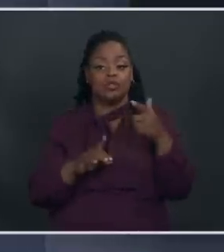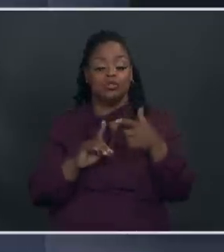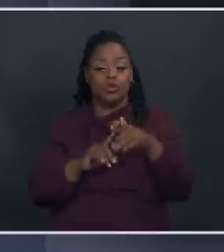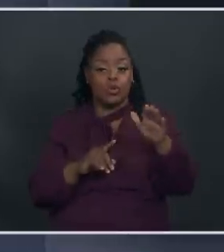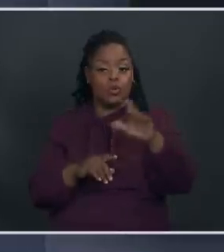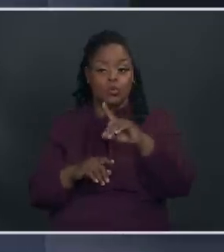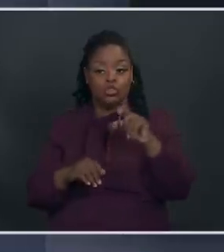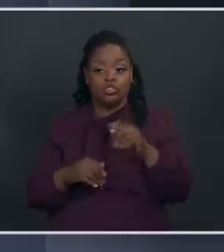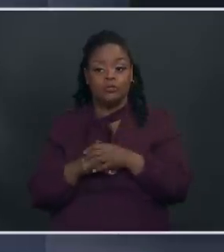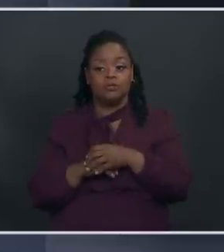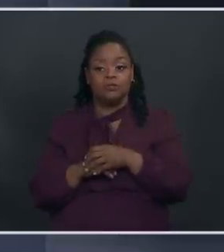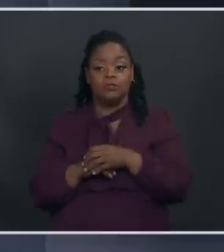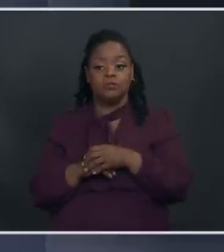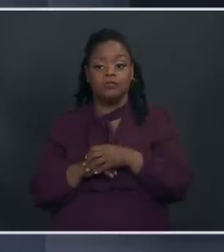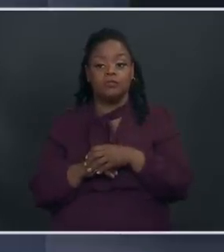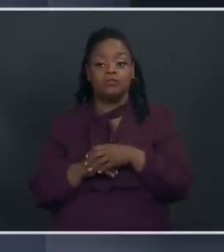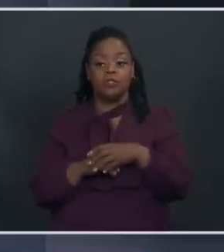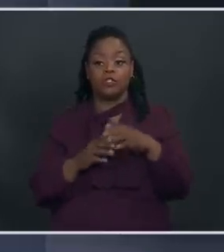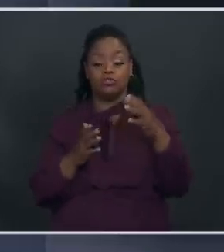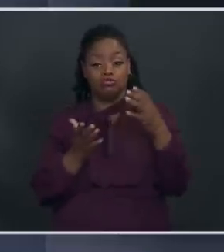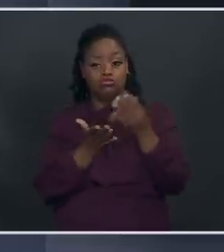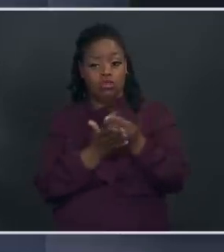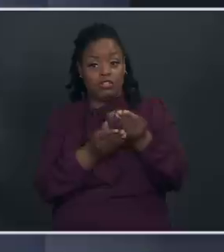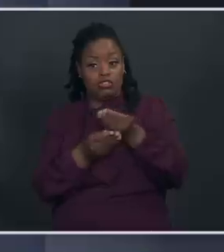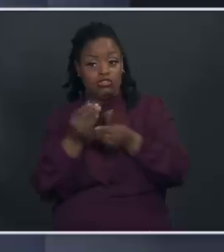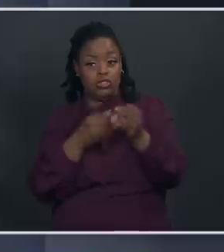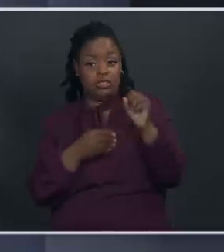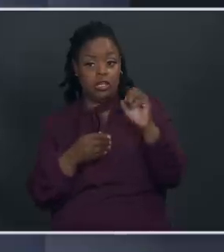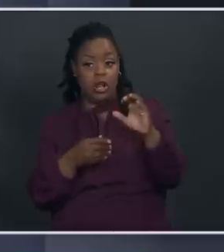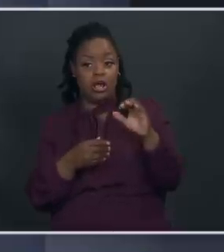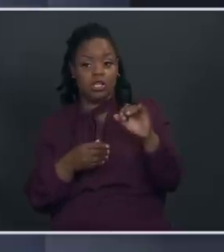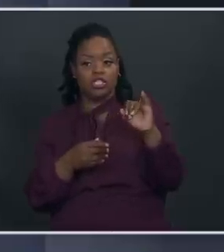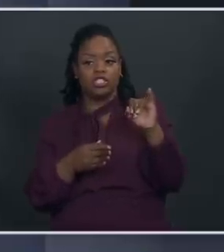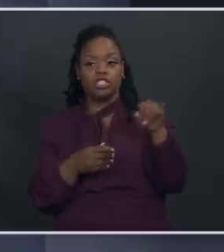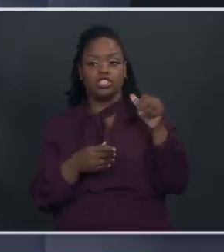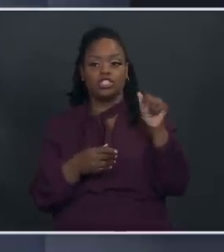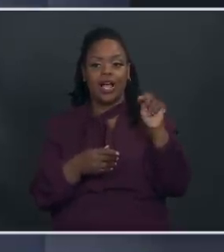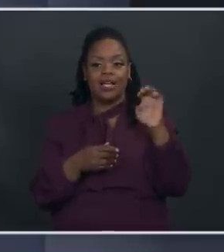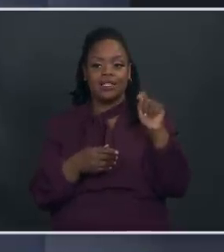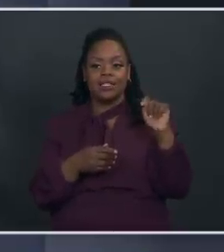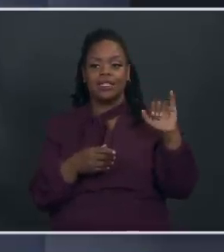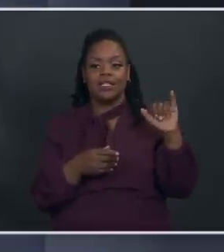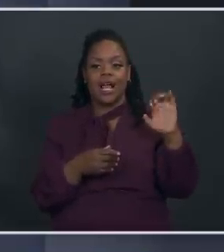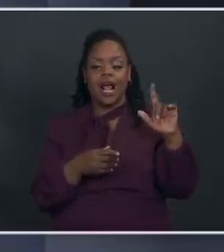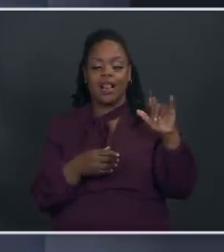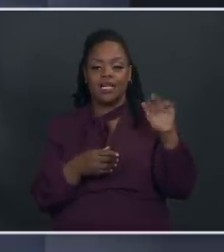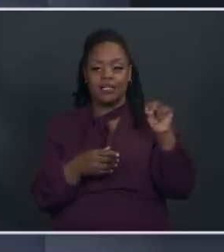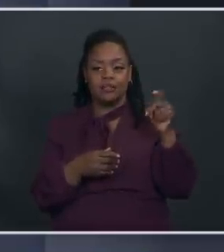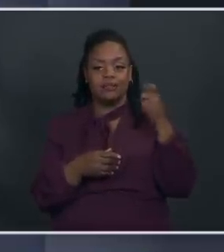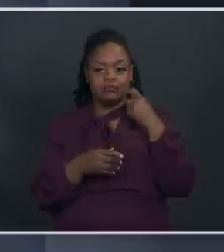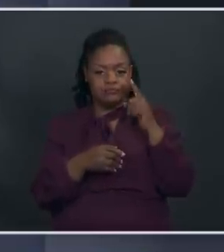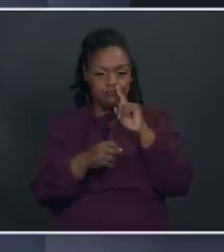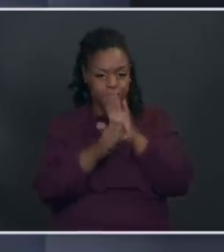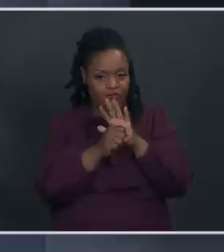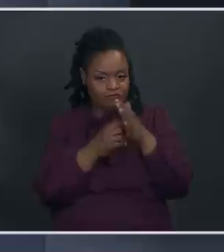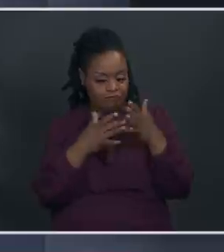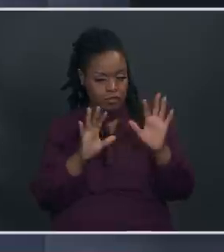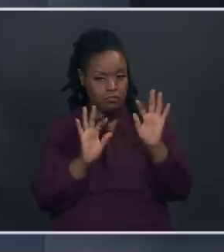Treasury Secretary Janet Yellen was just confirmed. The President will be meeting with his economic team on Friday, including Secretary Yellen,